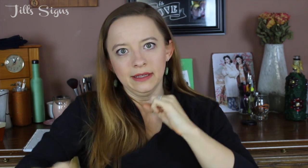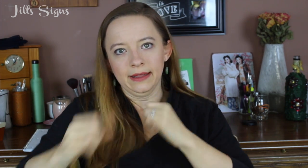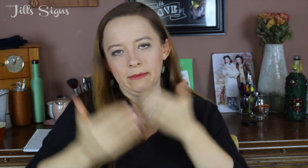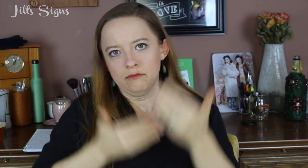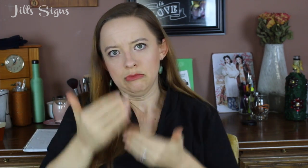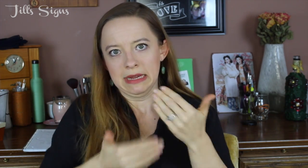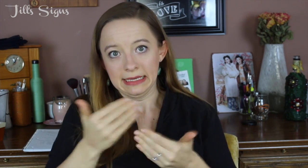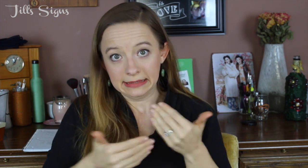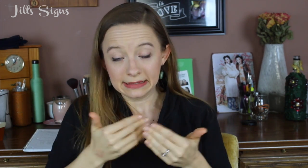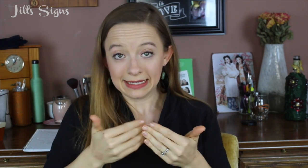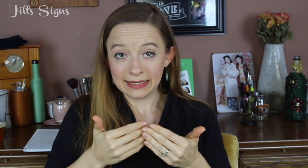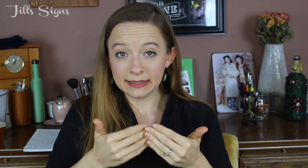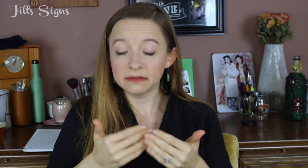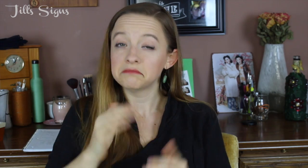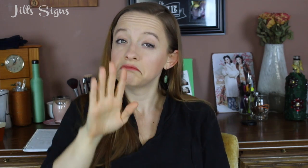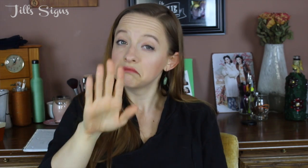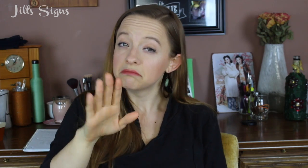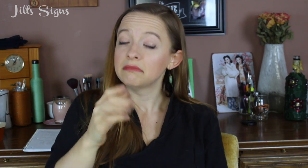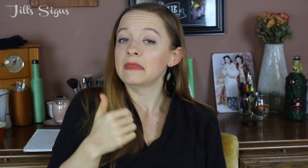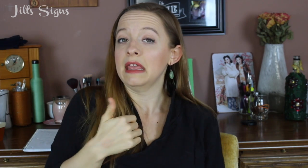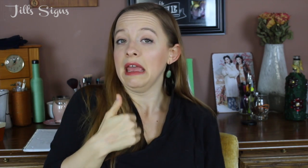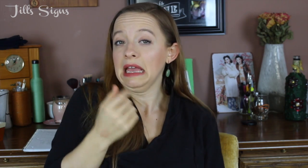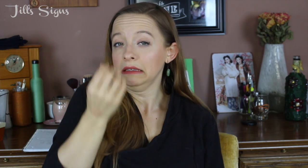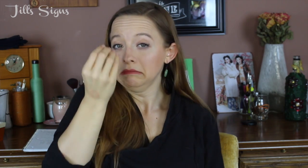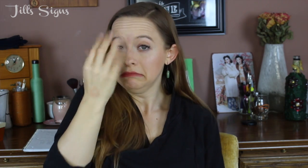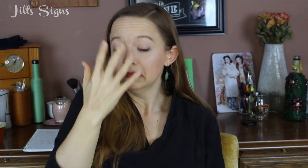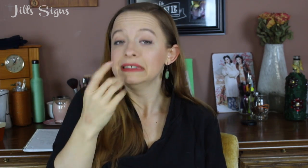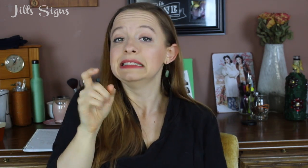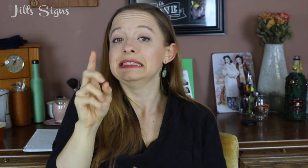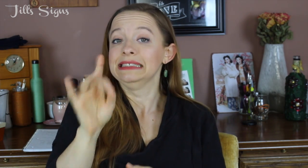and take turns back and forth and kind of make the whole thing a lot longer. Umm now